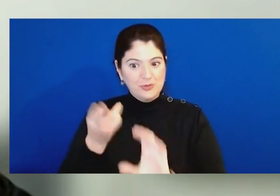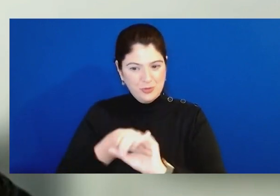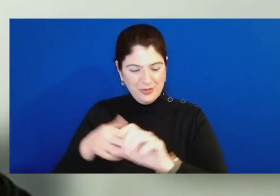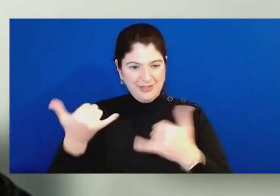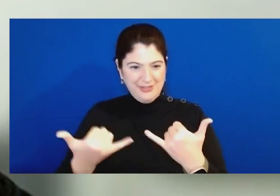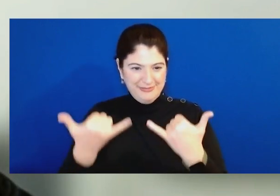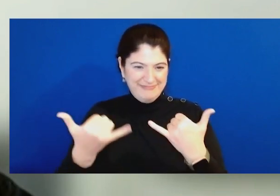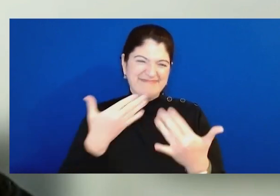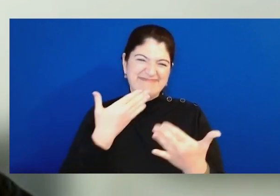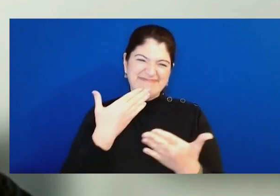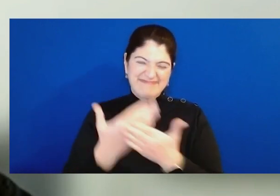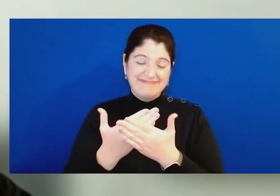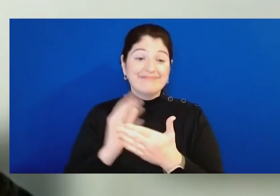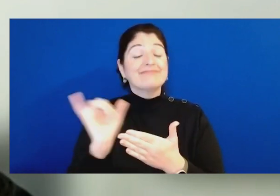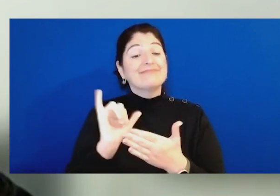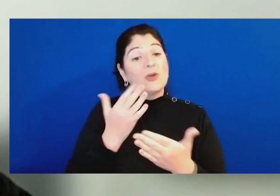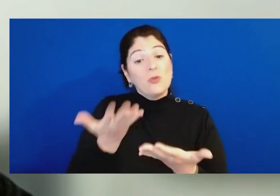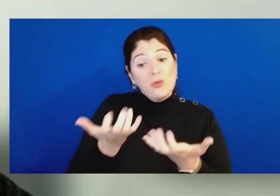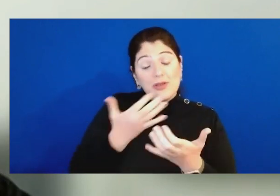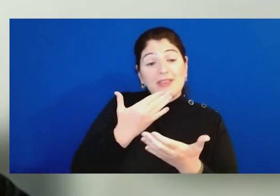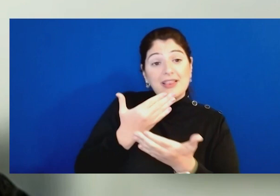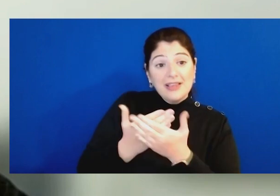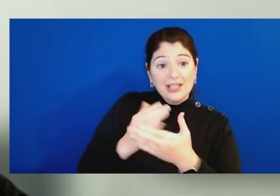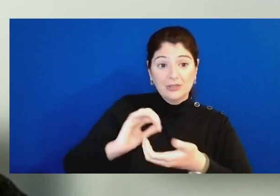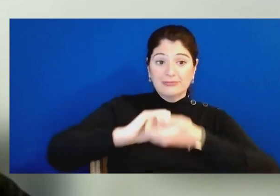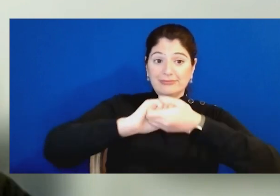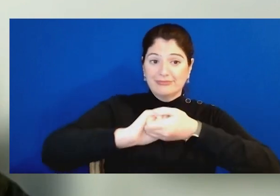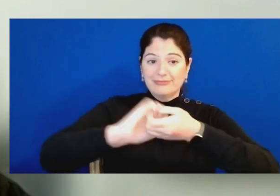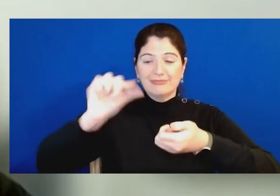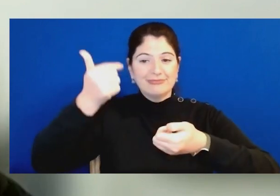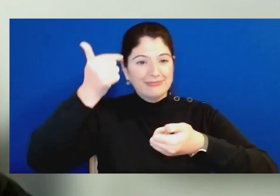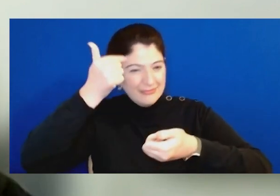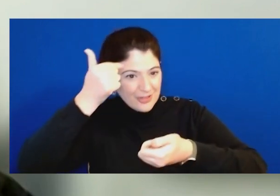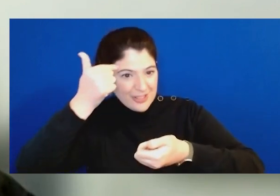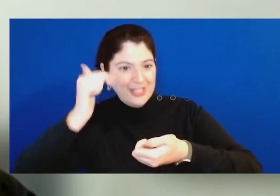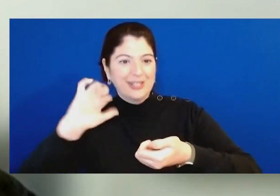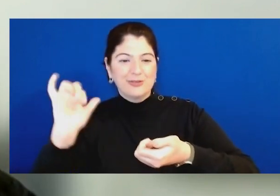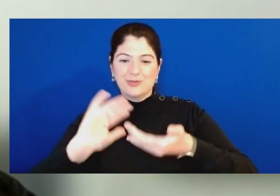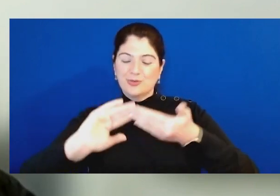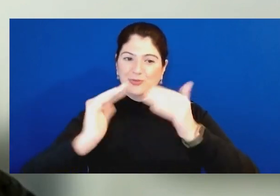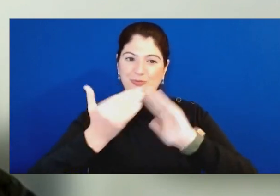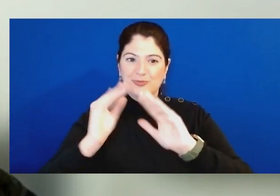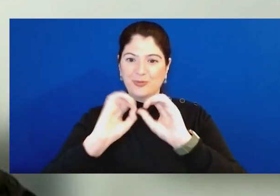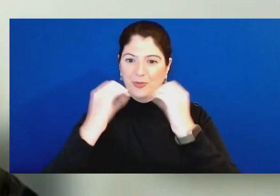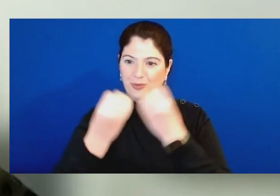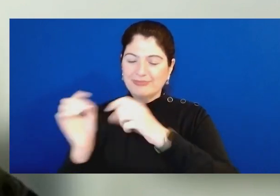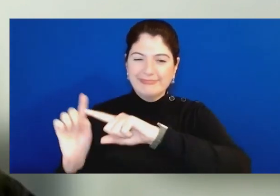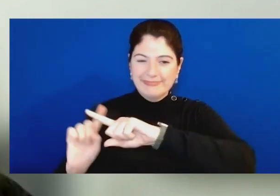We also want to thank our partners in government and the community-based organizations that have been providing feedback